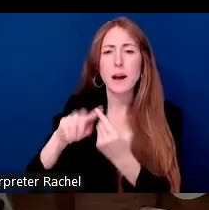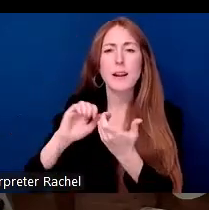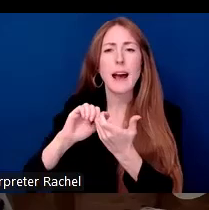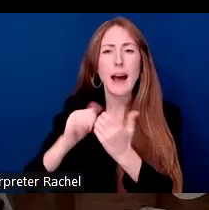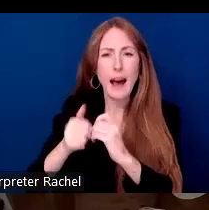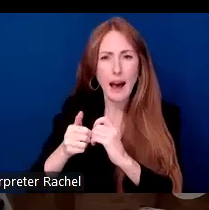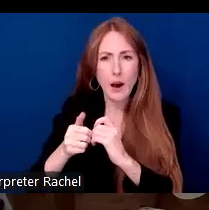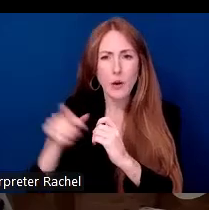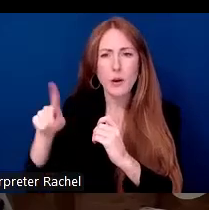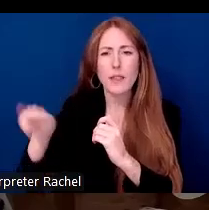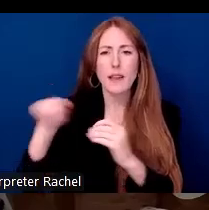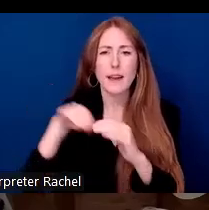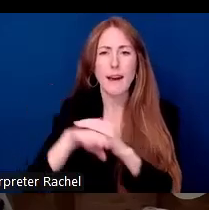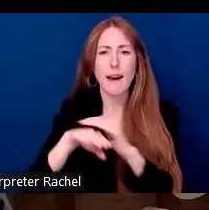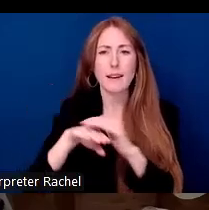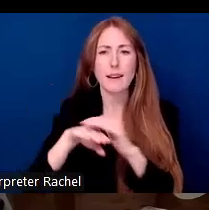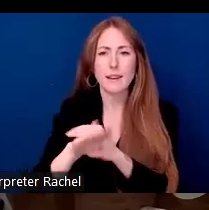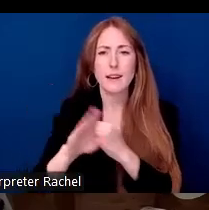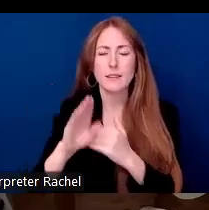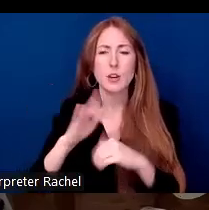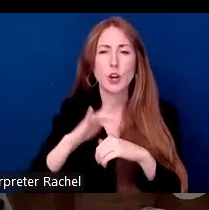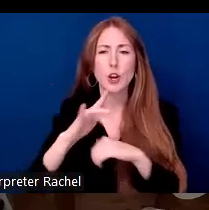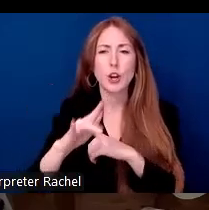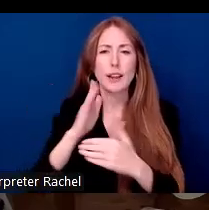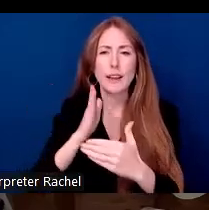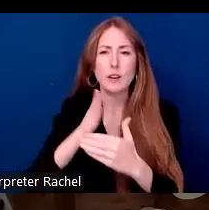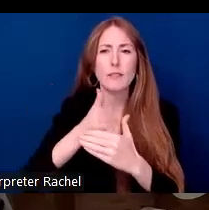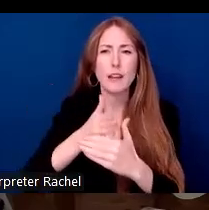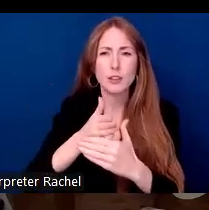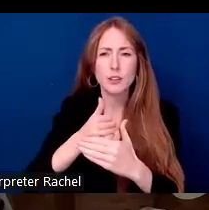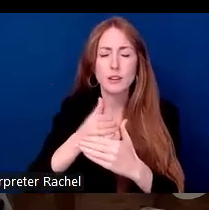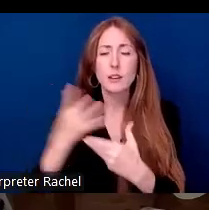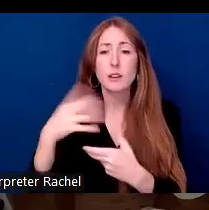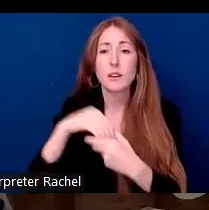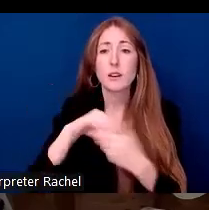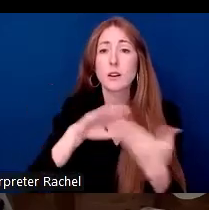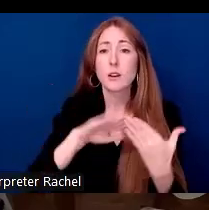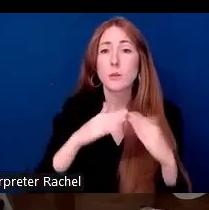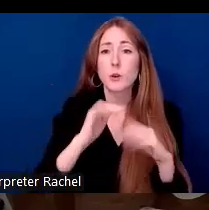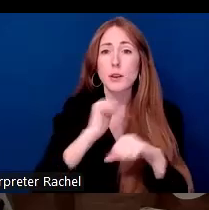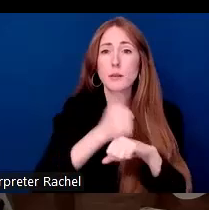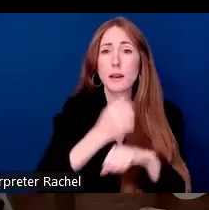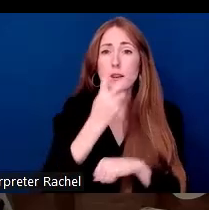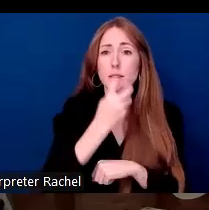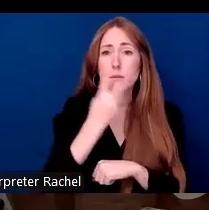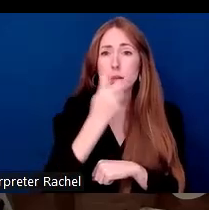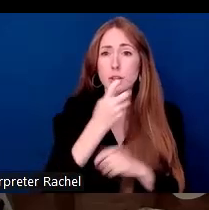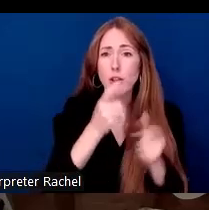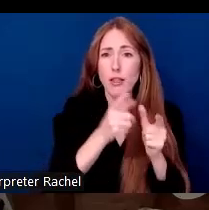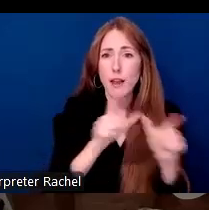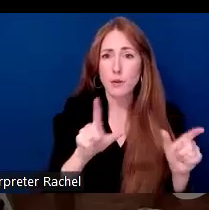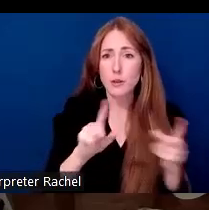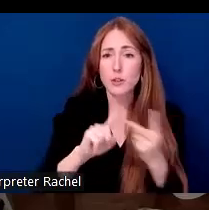services that include community-based speech language, occupational therapy, physiotherapy,